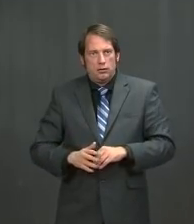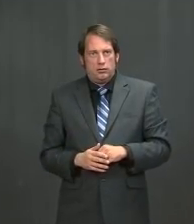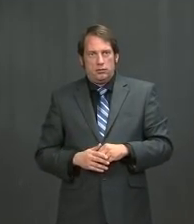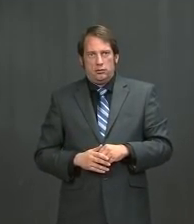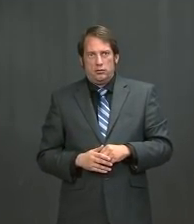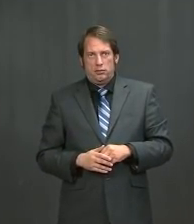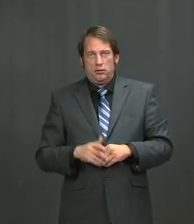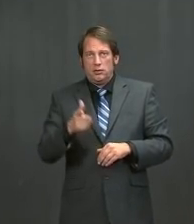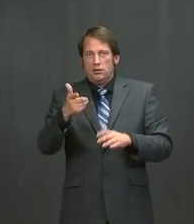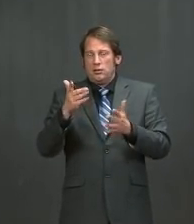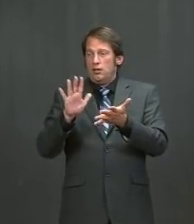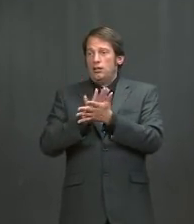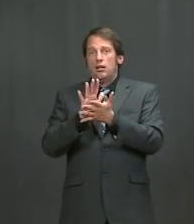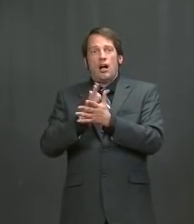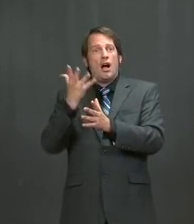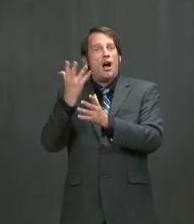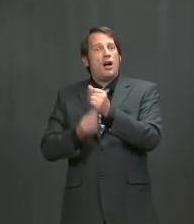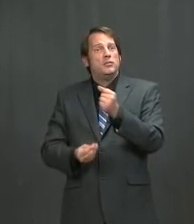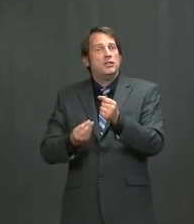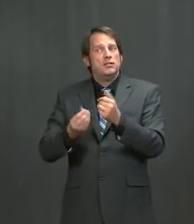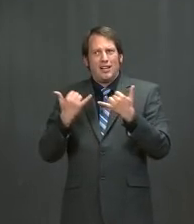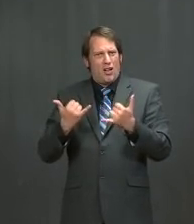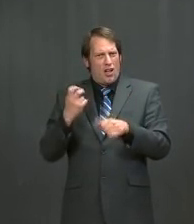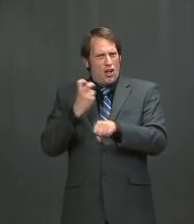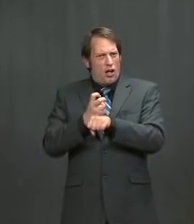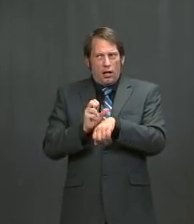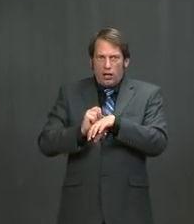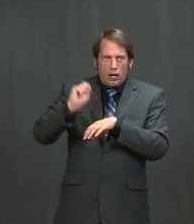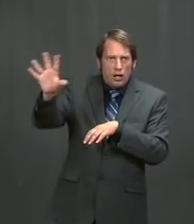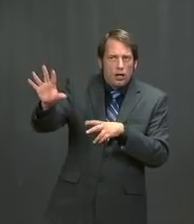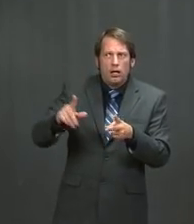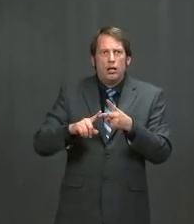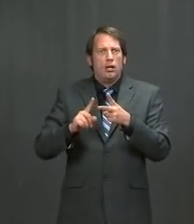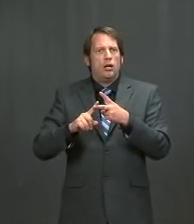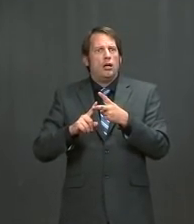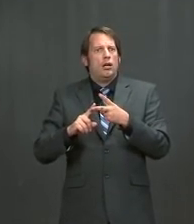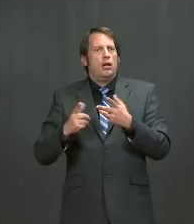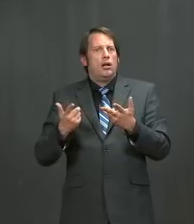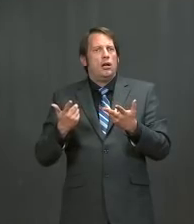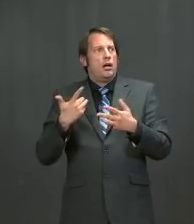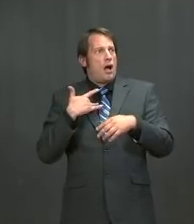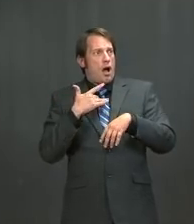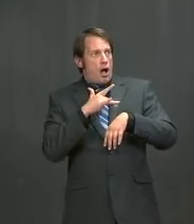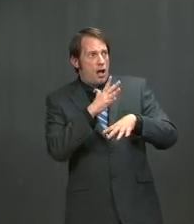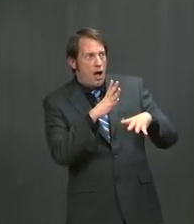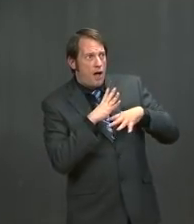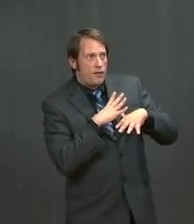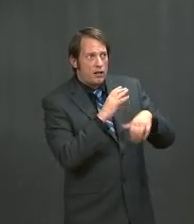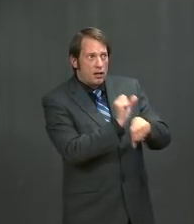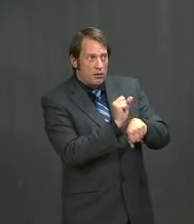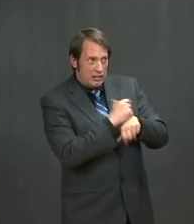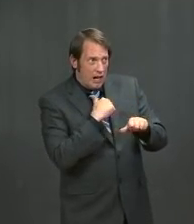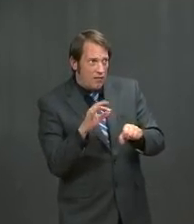making it harder for large jurisdictions to offer early voting. It imposes rigid new restrictions on local officials' ability